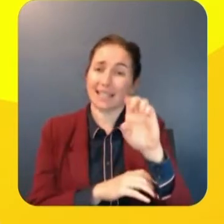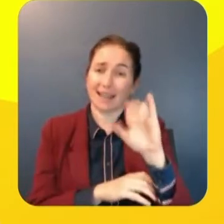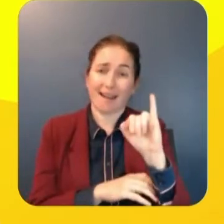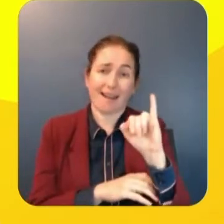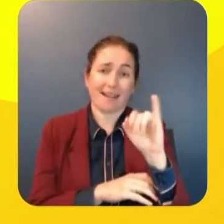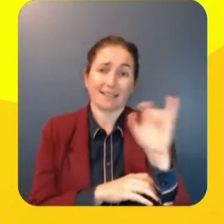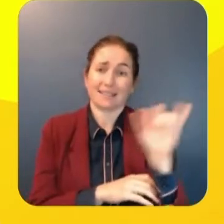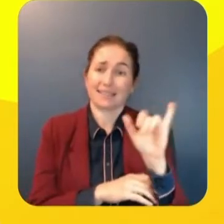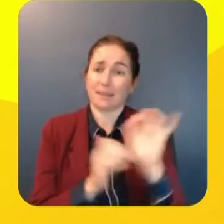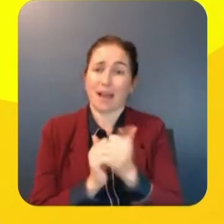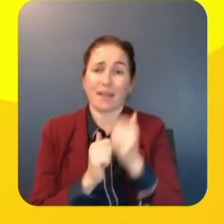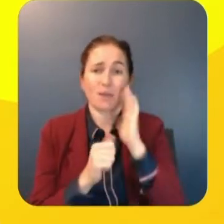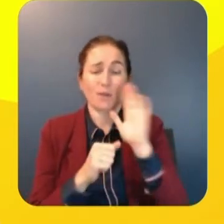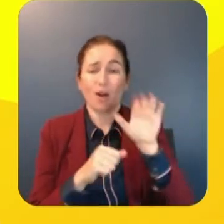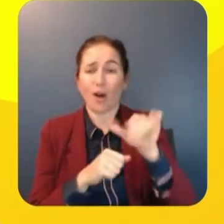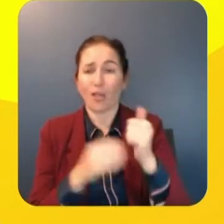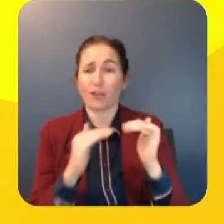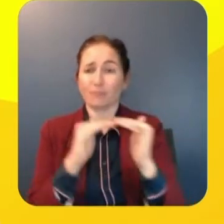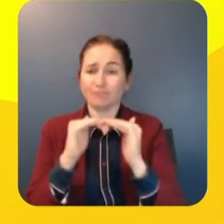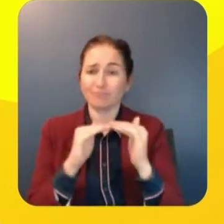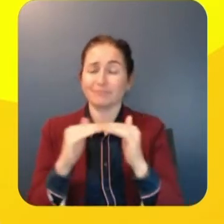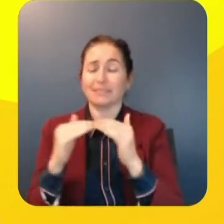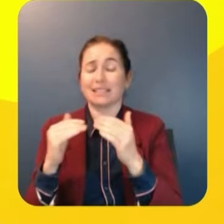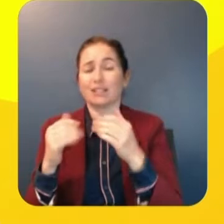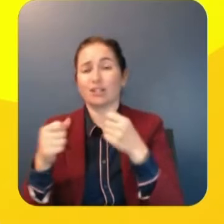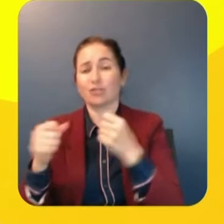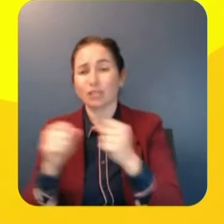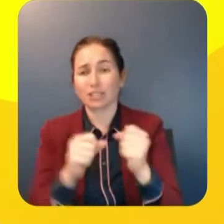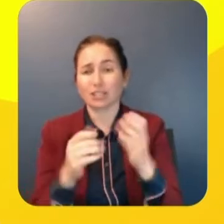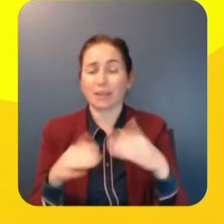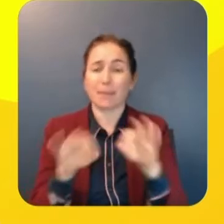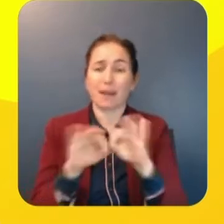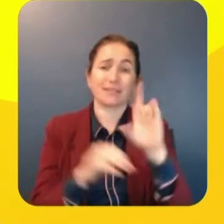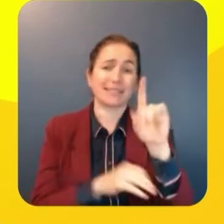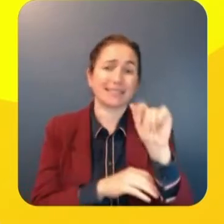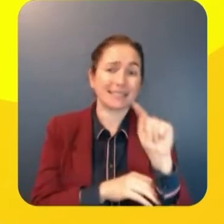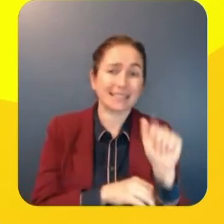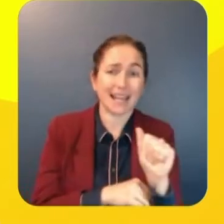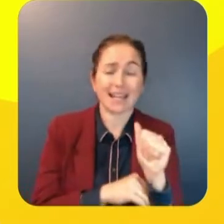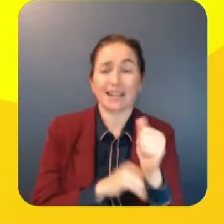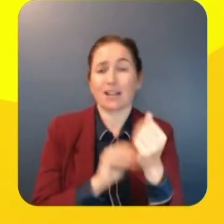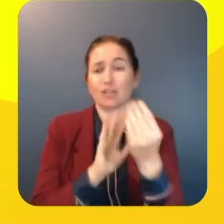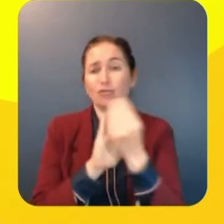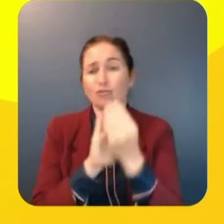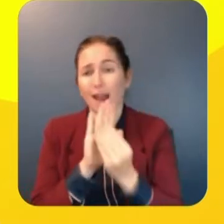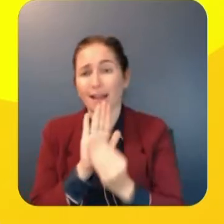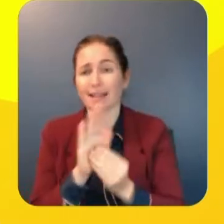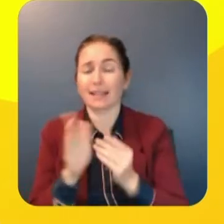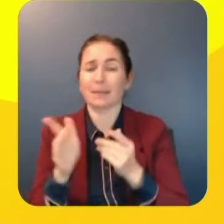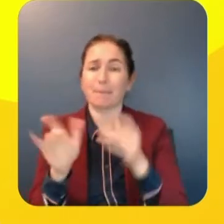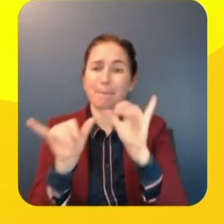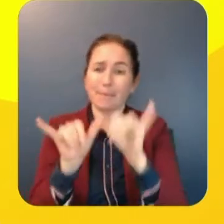imperative with data tracking, measurement, reporting, and really as much clarity,